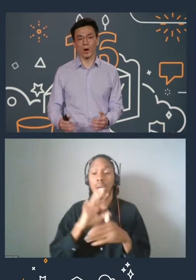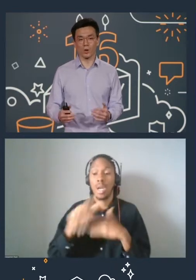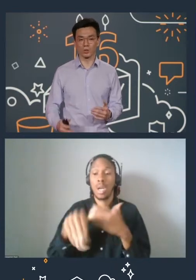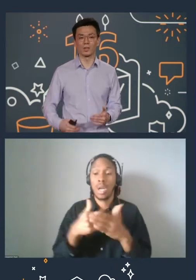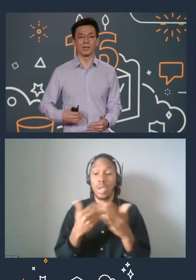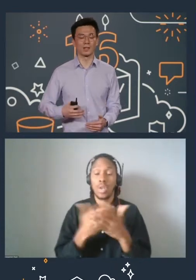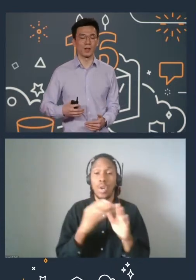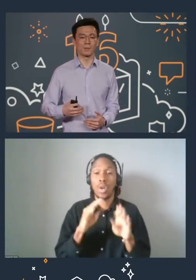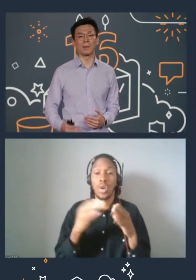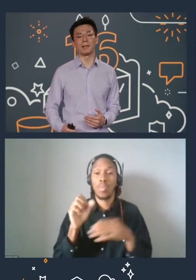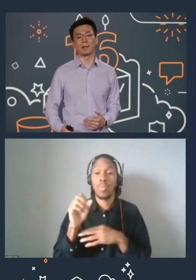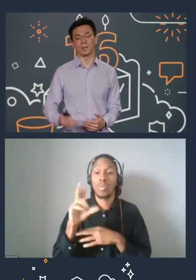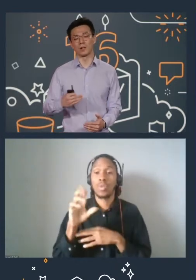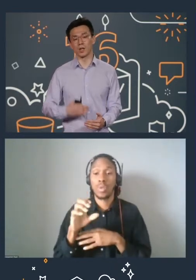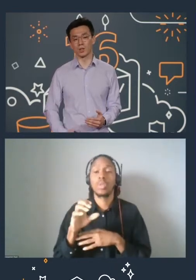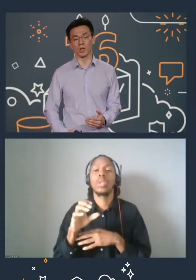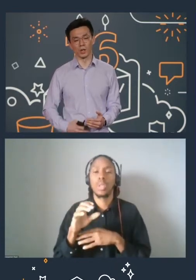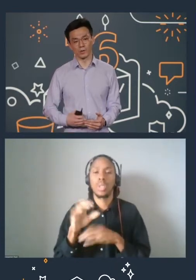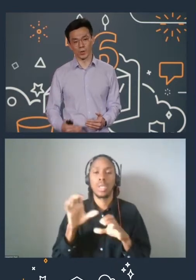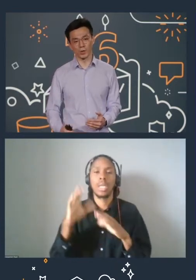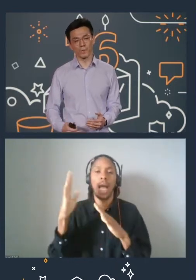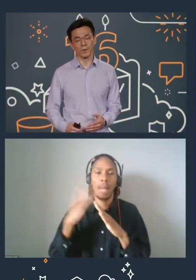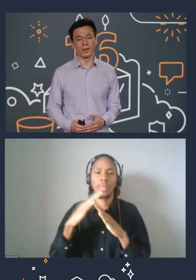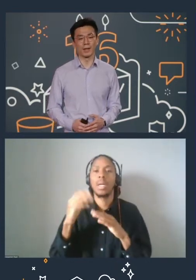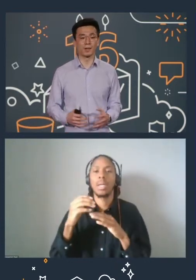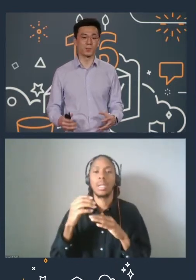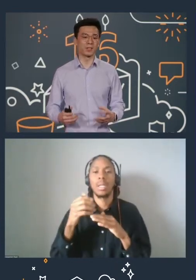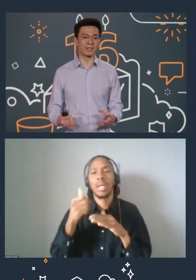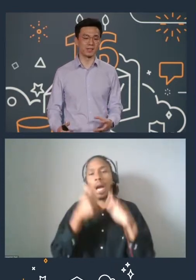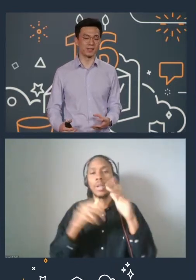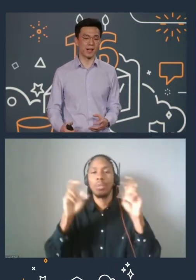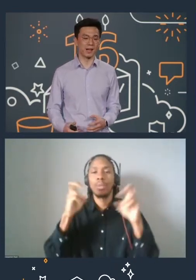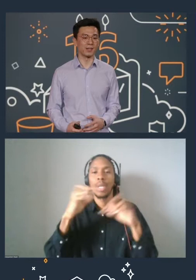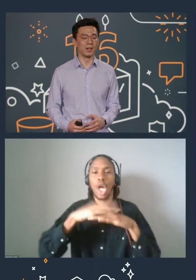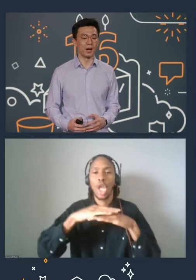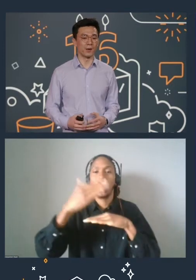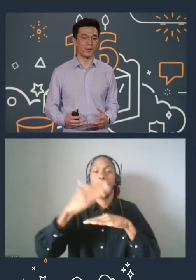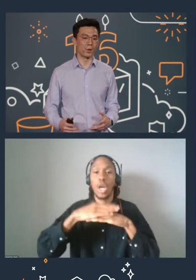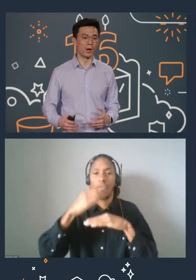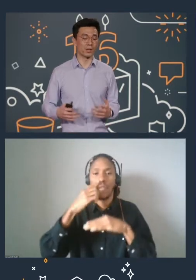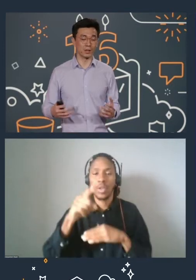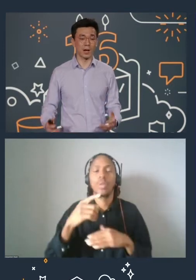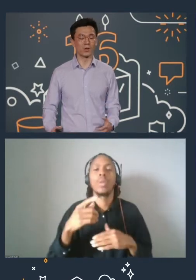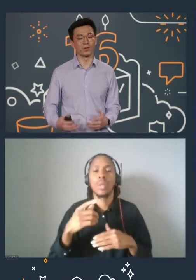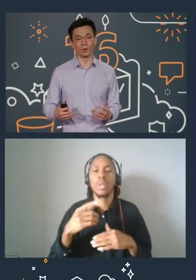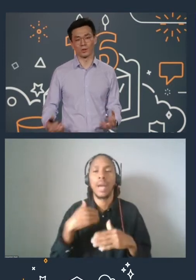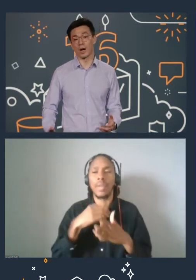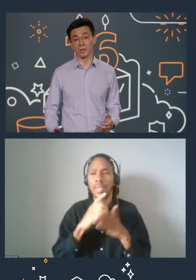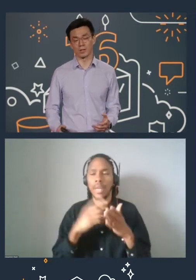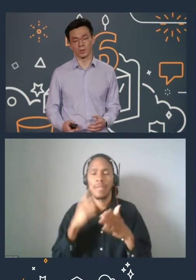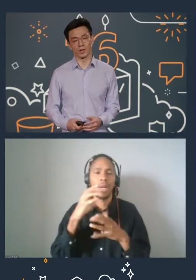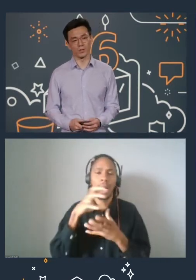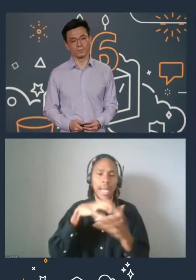also does optimization on the hood for you and they're specifically design for cloud, for object storage.